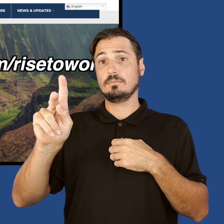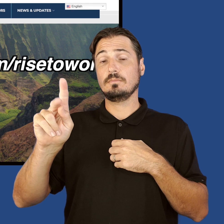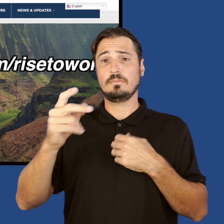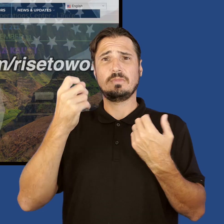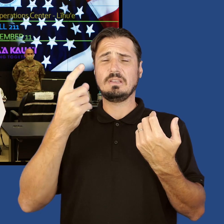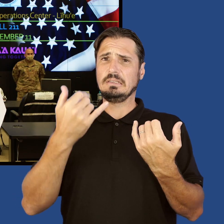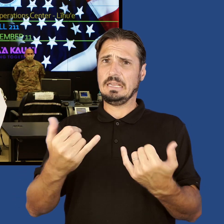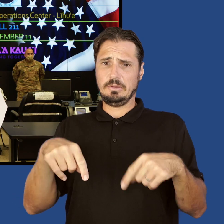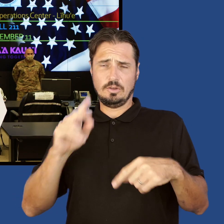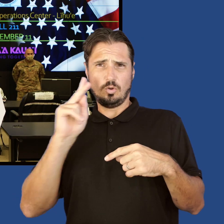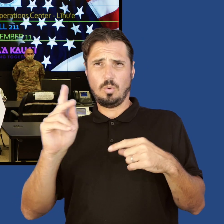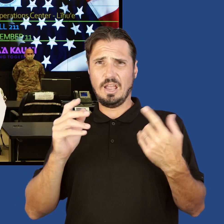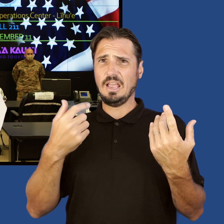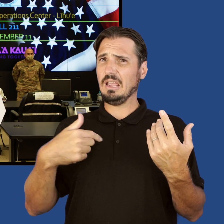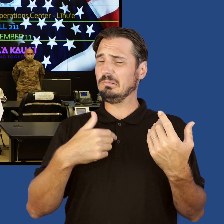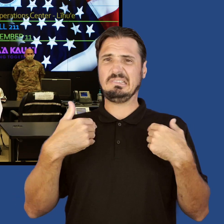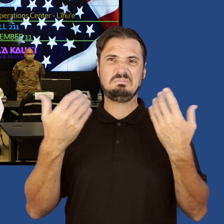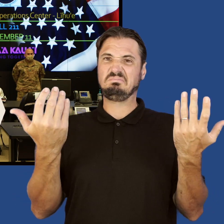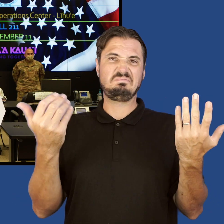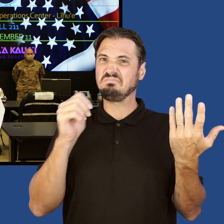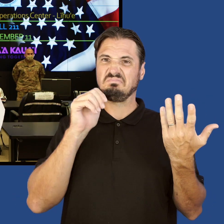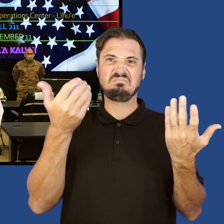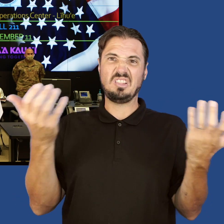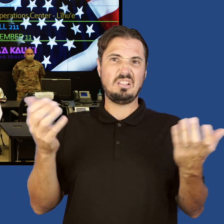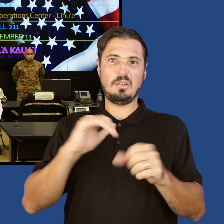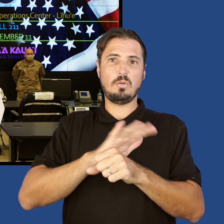Our numbers remain low, and we keep it that way with our continued diligence.